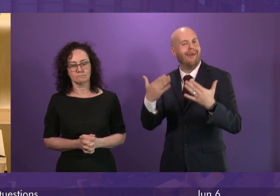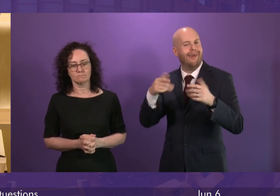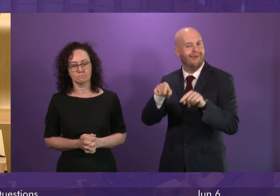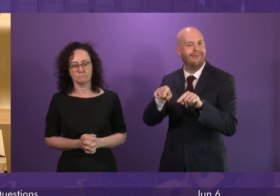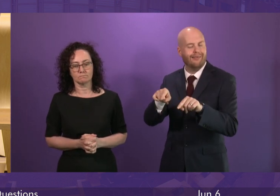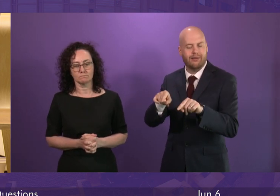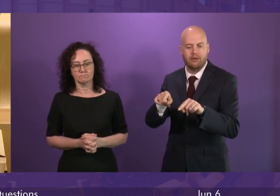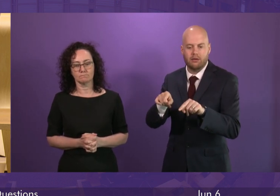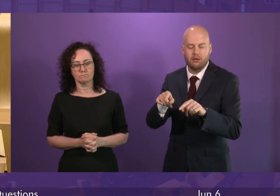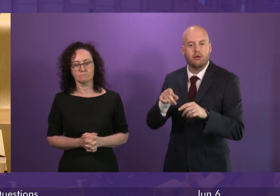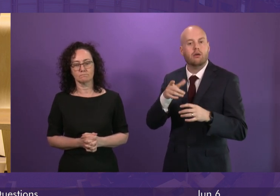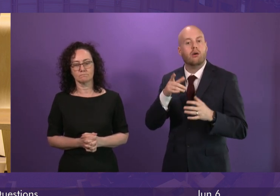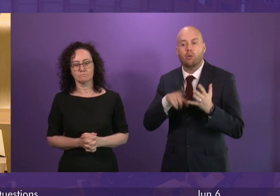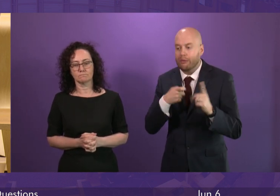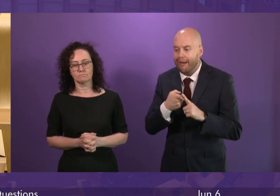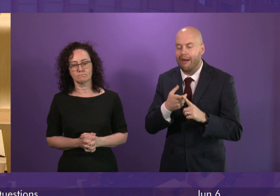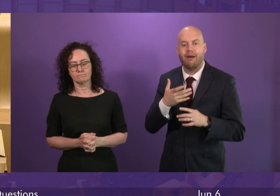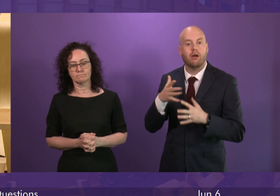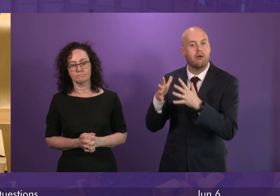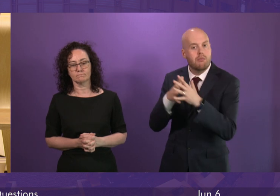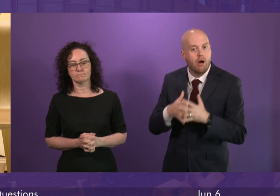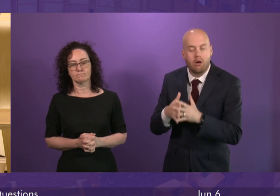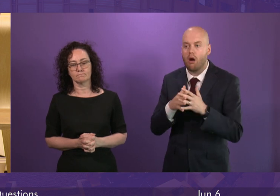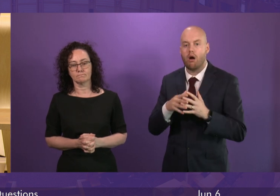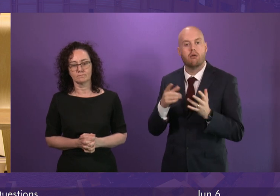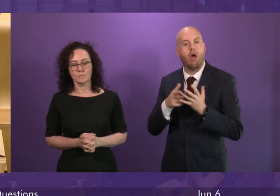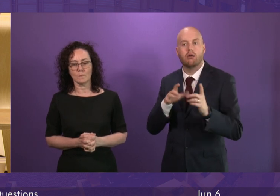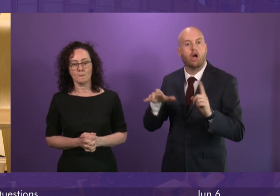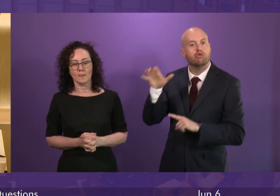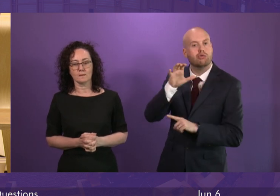the US and so many other countries—too often aided and abetted by people in mainstream